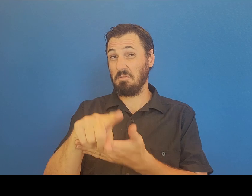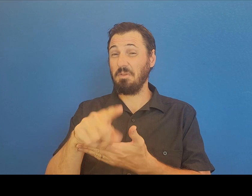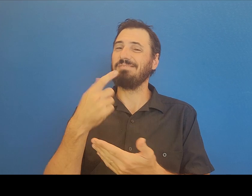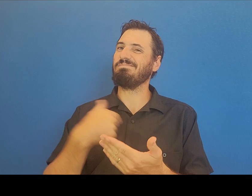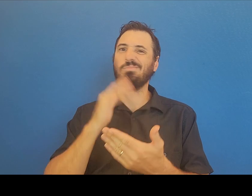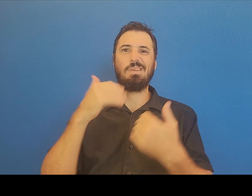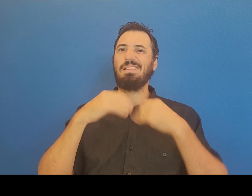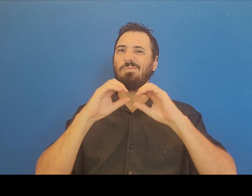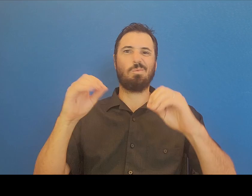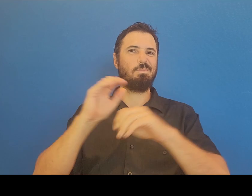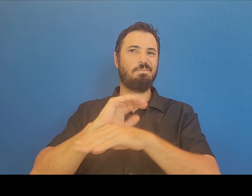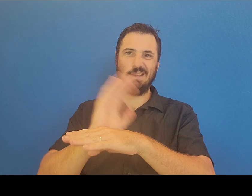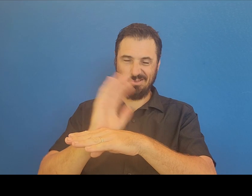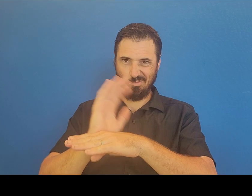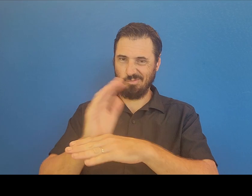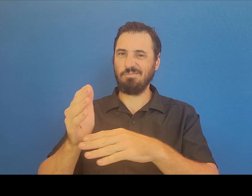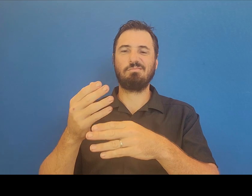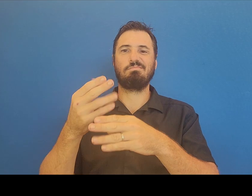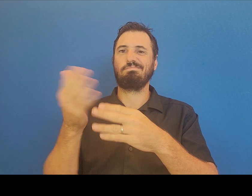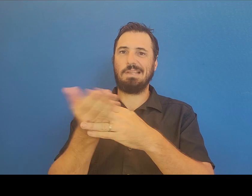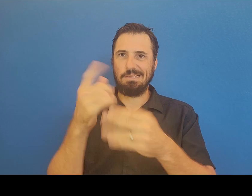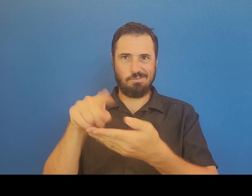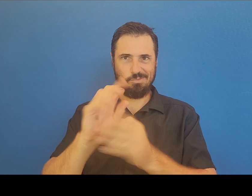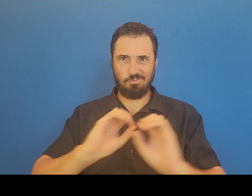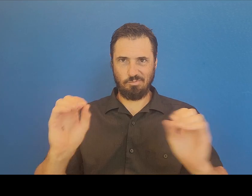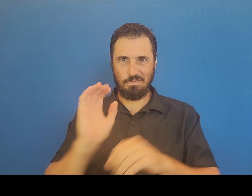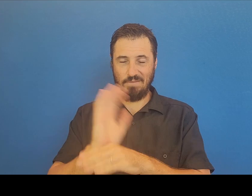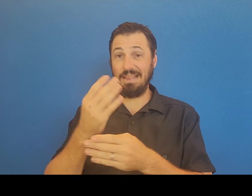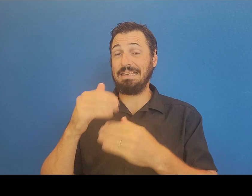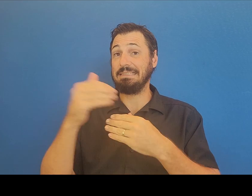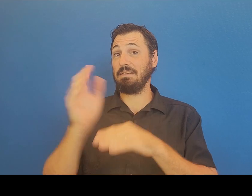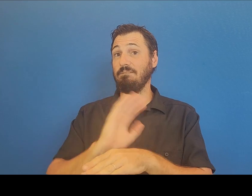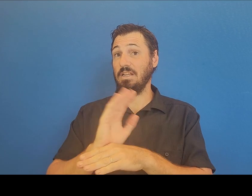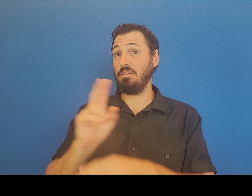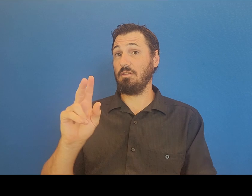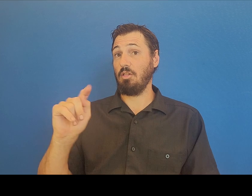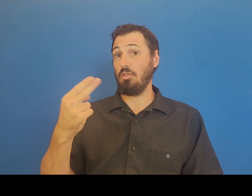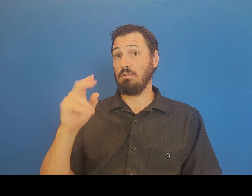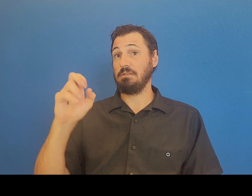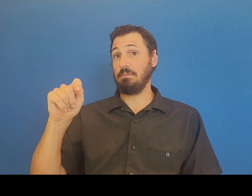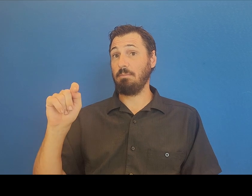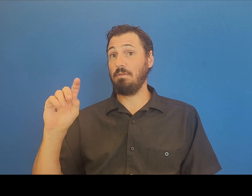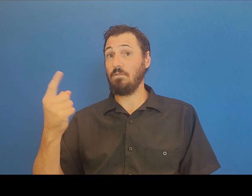Next week, we’ll be taking a short break from our County of Kaua‘i briefing. Our next video update will be on Thursday, September 1st